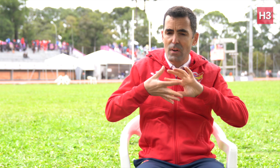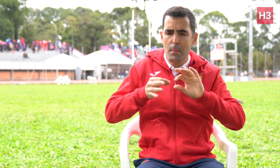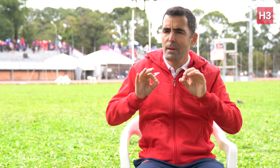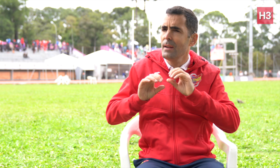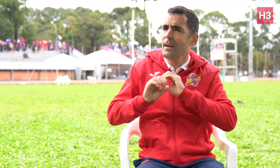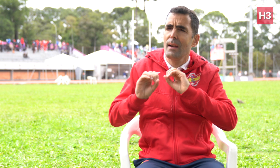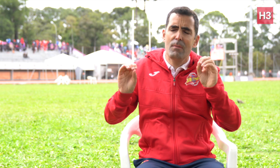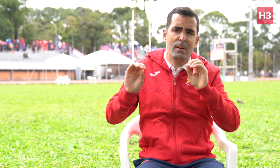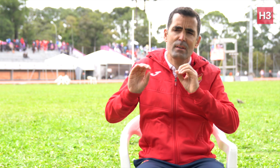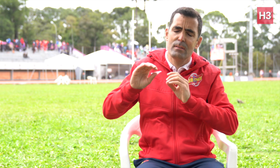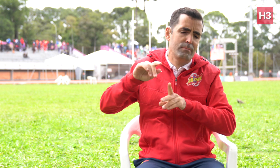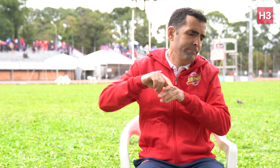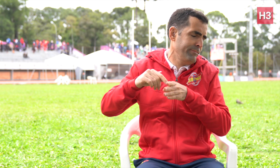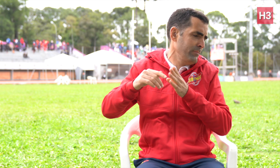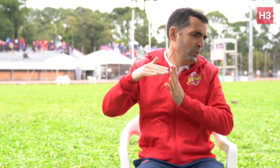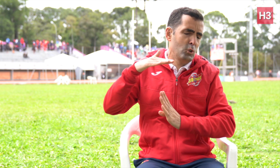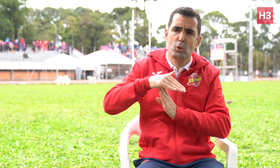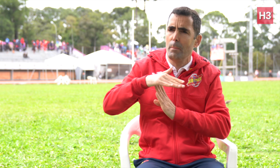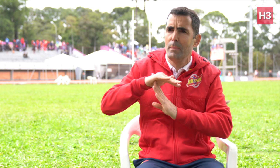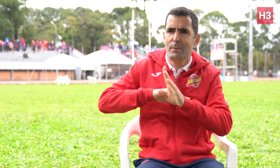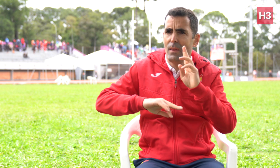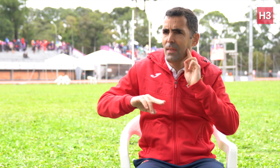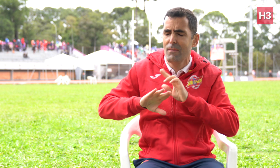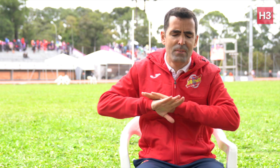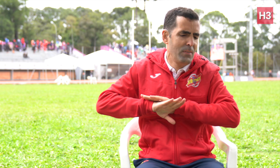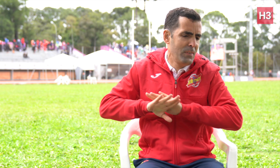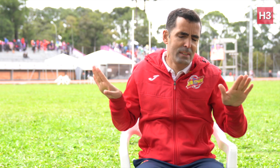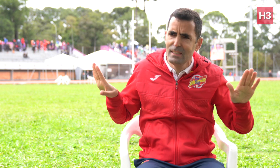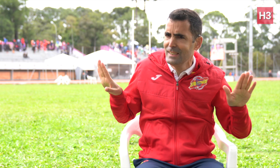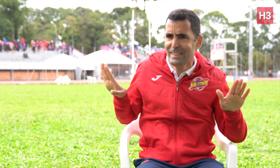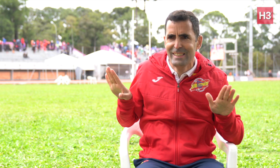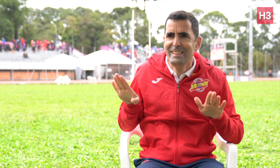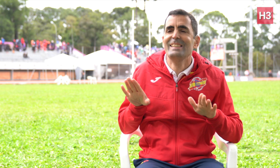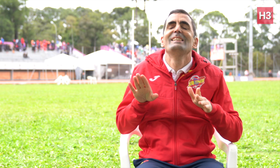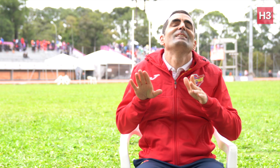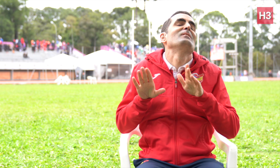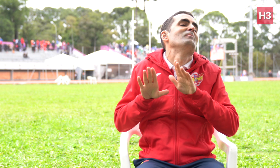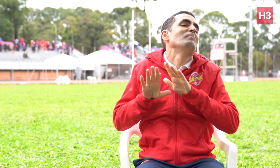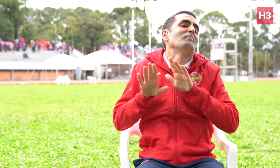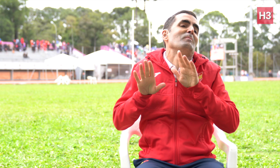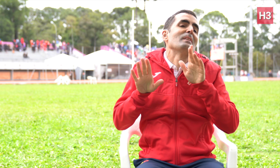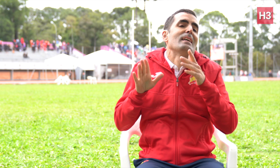I was frustrated. I told myself I won’t go to other